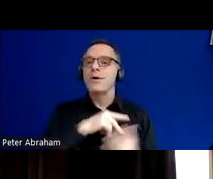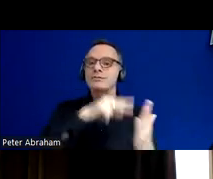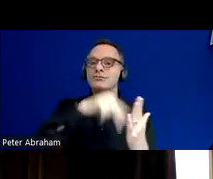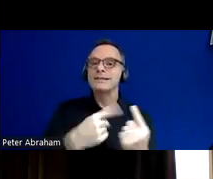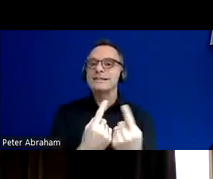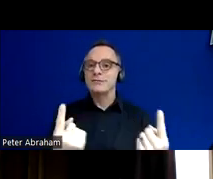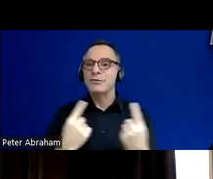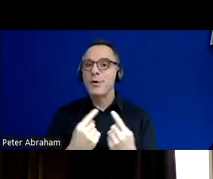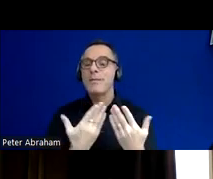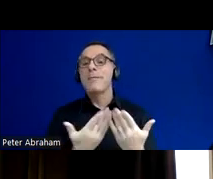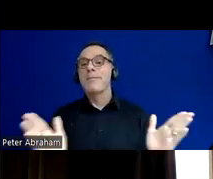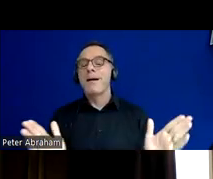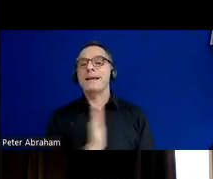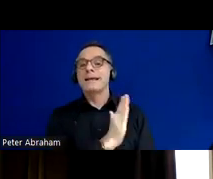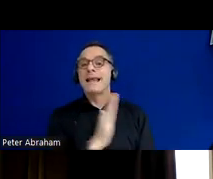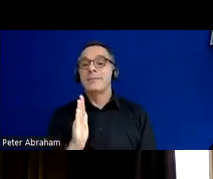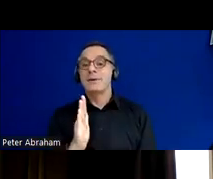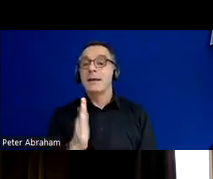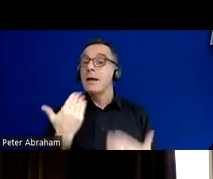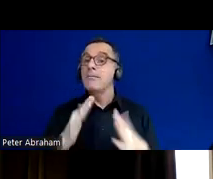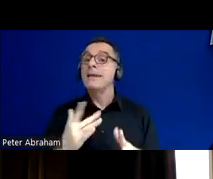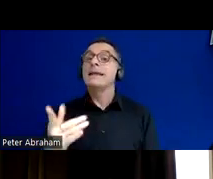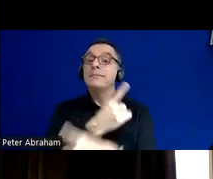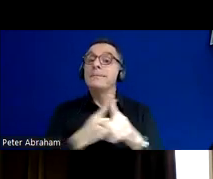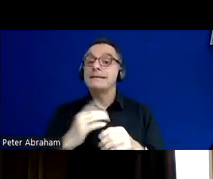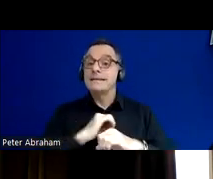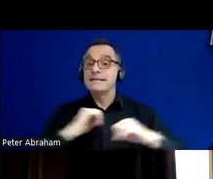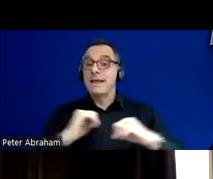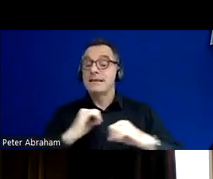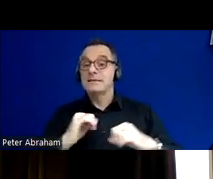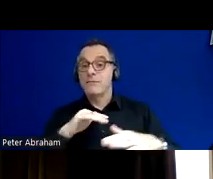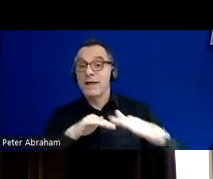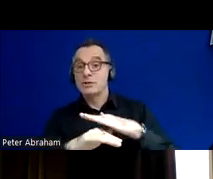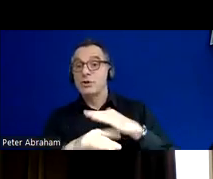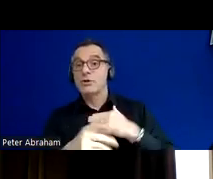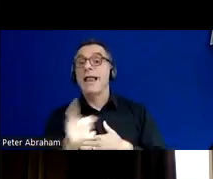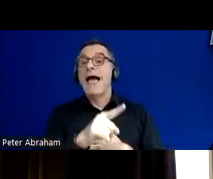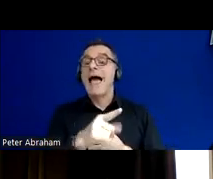we had been using it as a meeting space - both internally and for venue hires seminars, and so